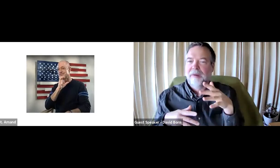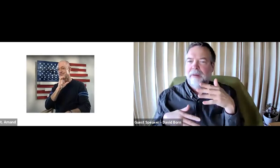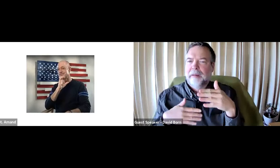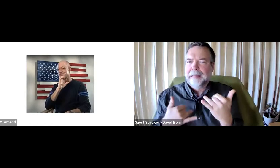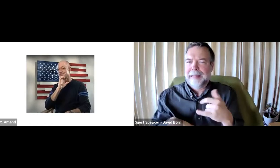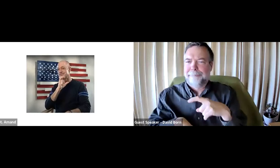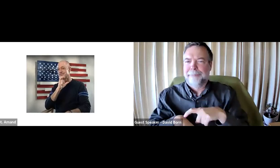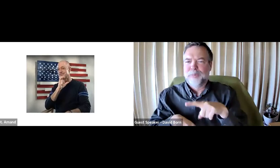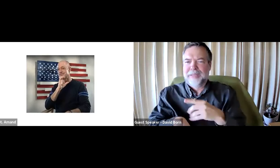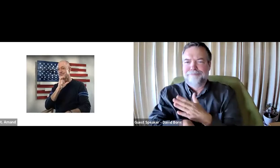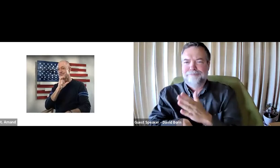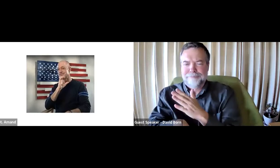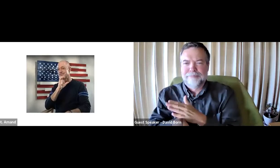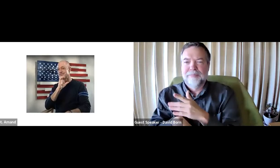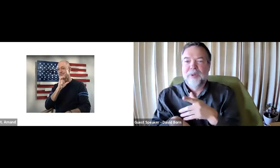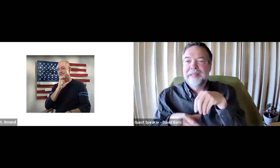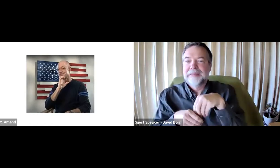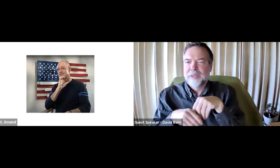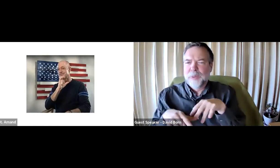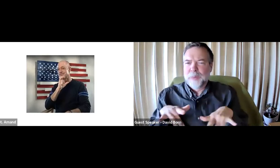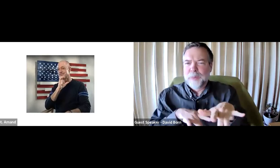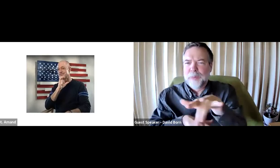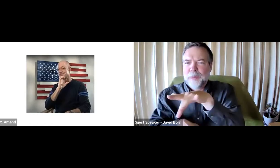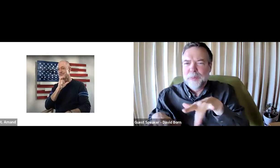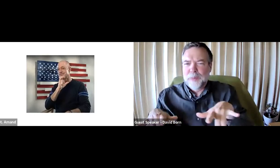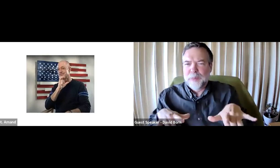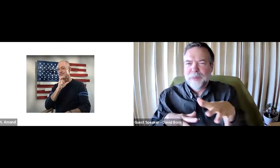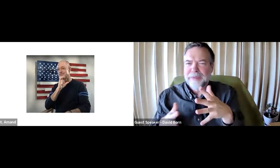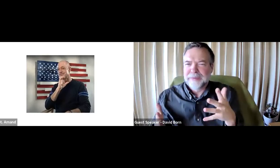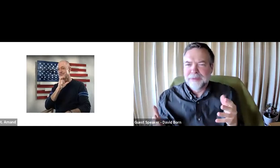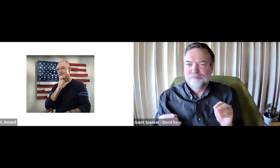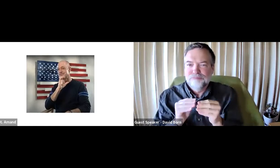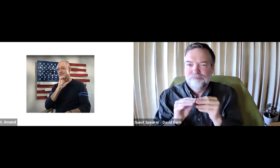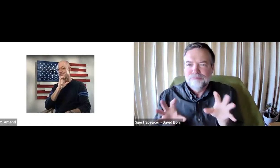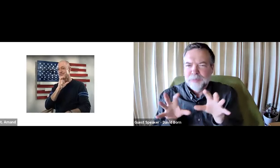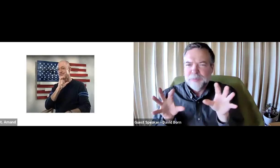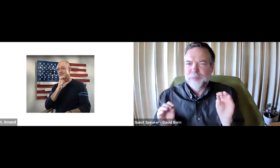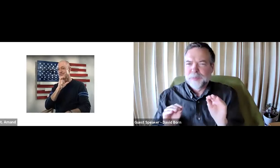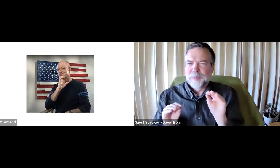It was built in 1953, and it was a good time for it to be renovated, you know?